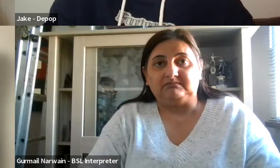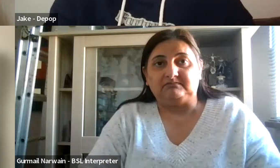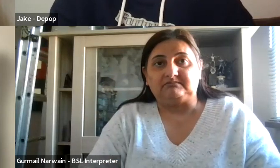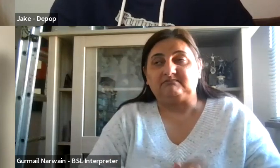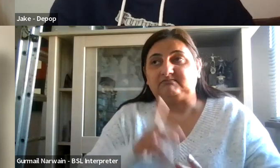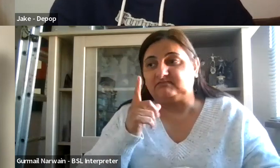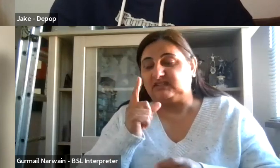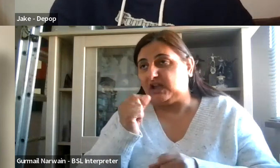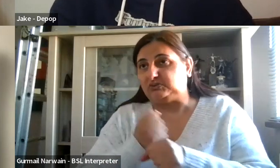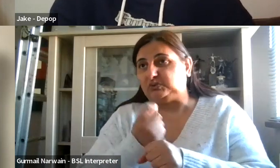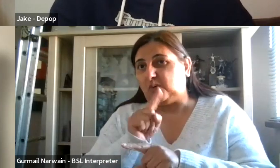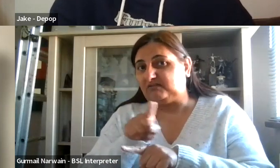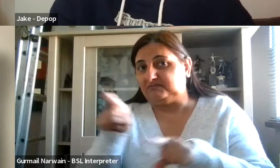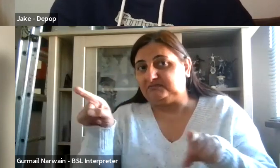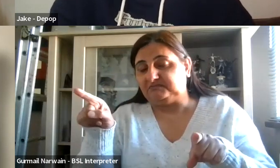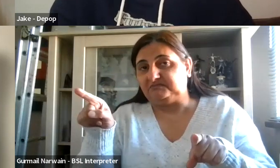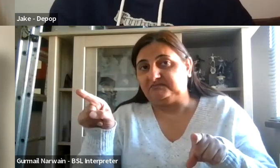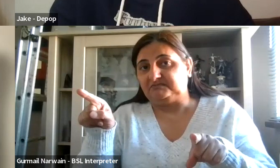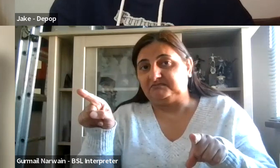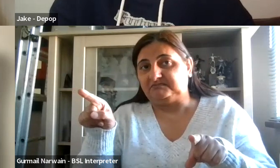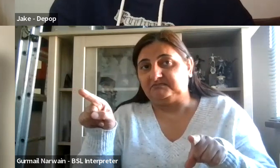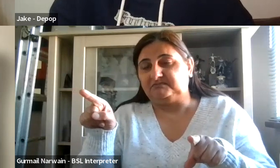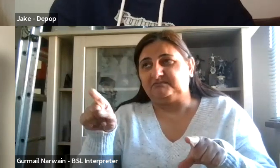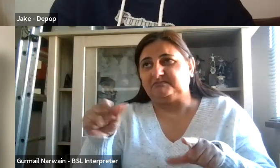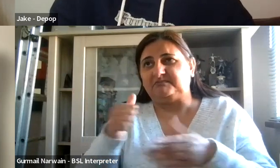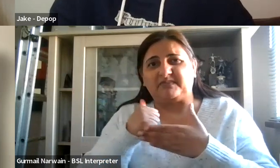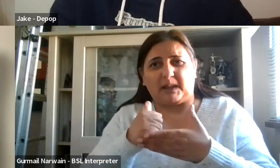do to so it's sort of great that helps them. And they help you bring to the roles, what they could really do to help them and you to graep -